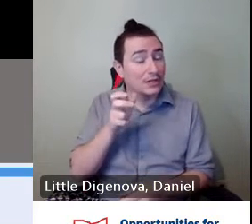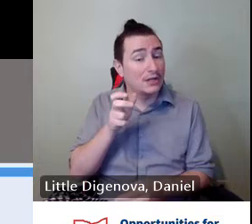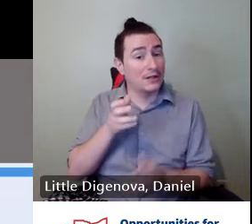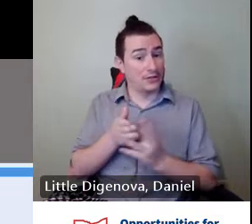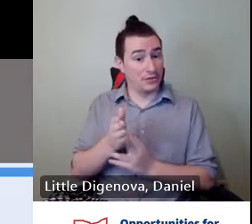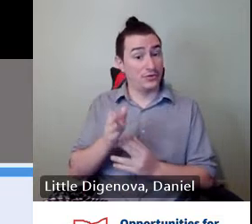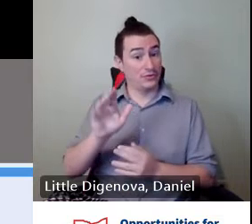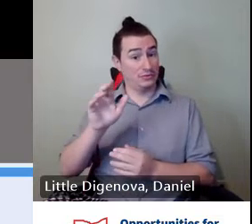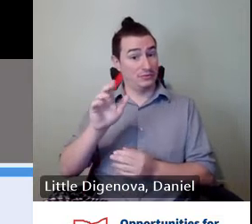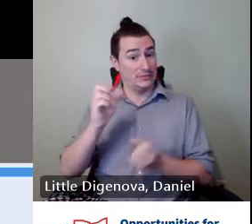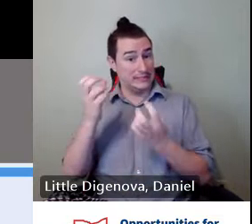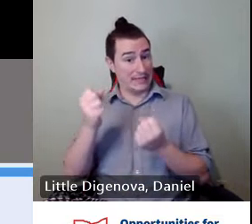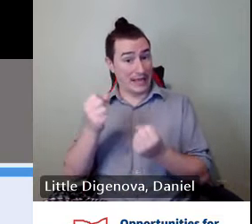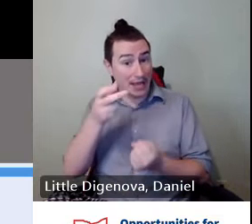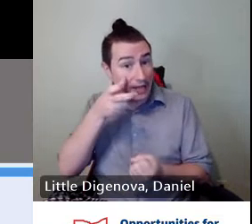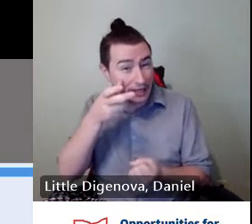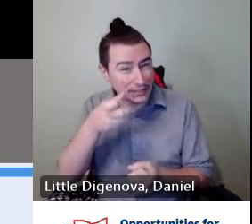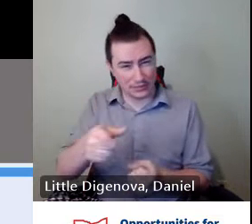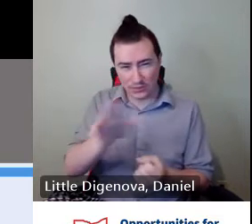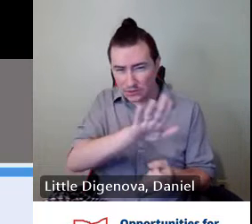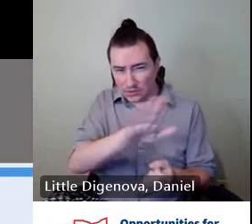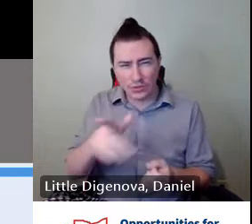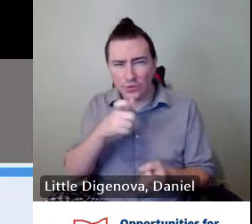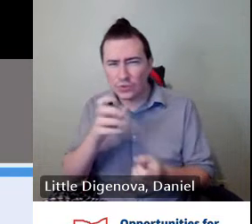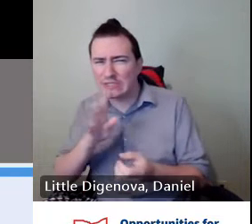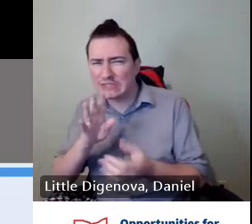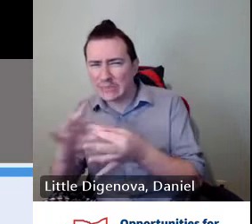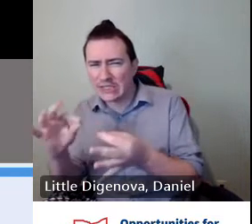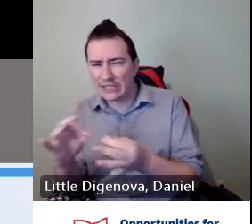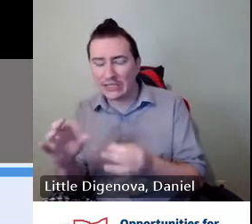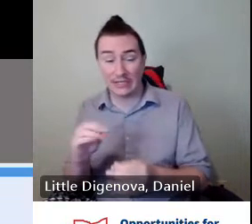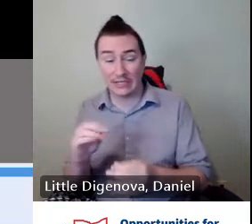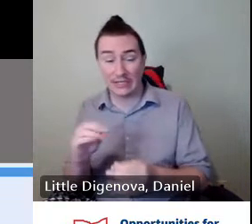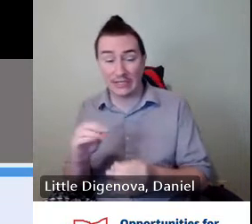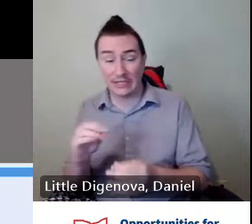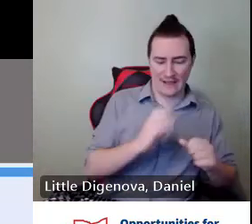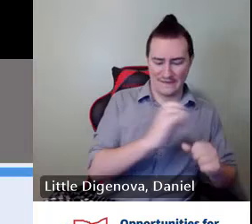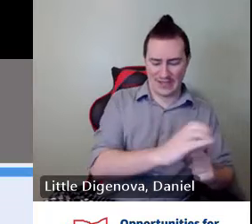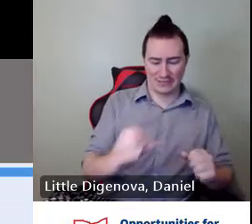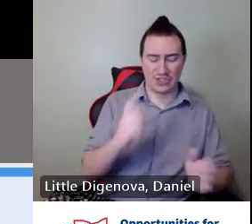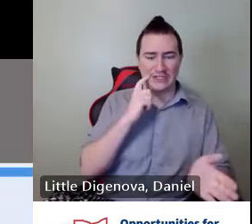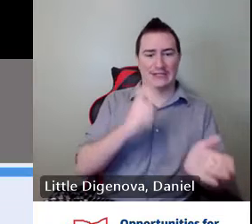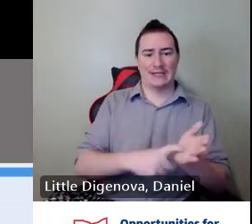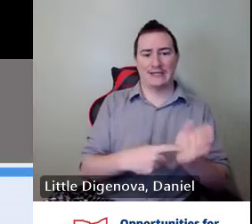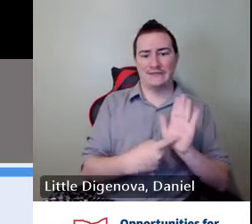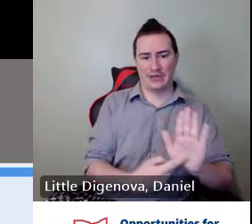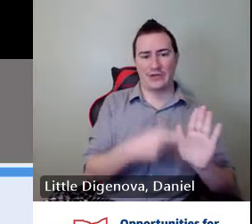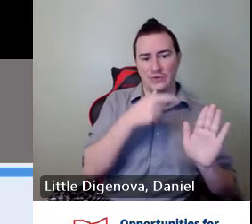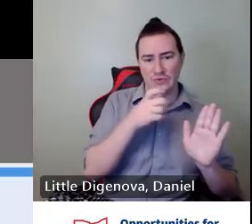interpretation and live captioning. After the webinar, we edit the transcript and fix any